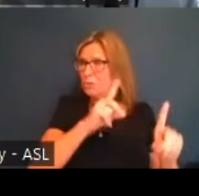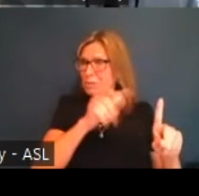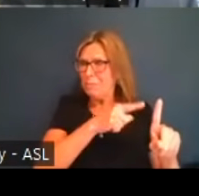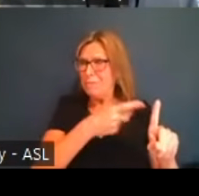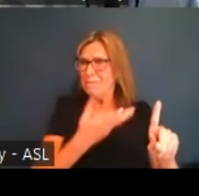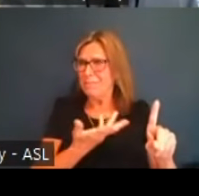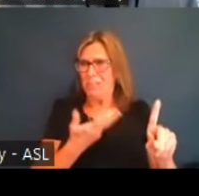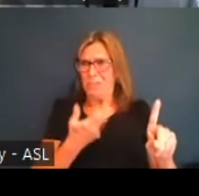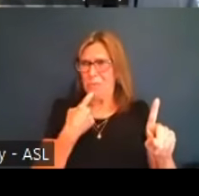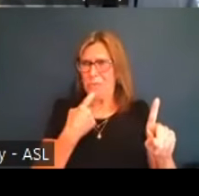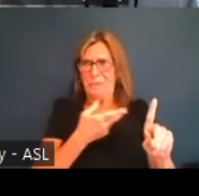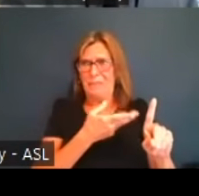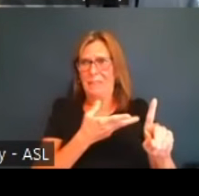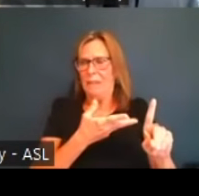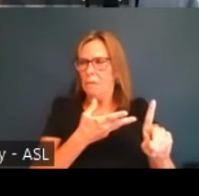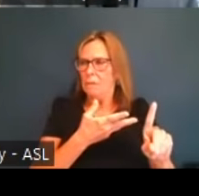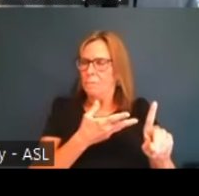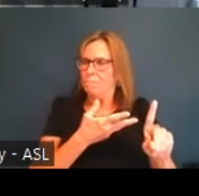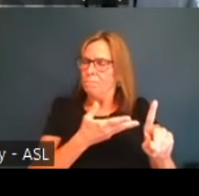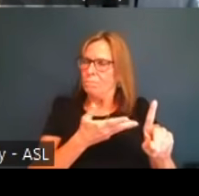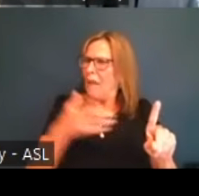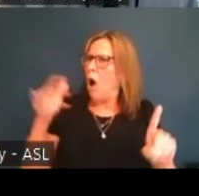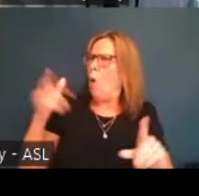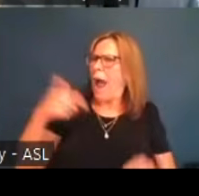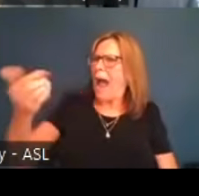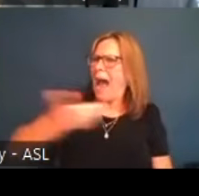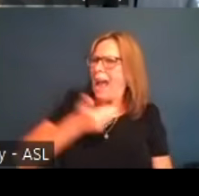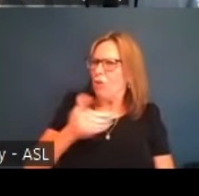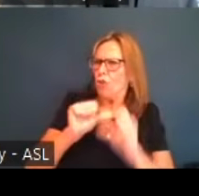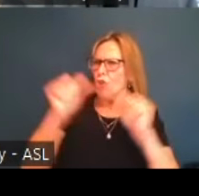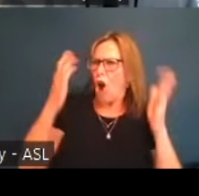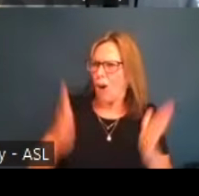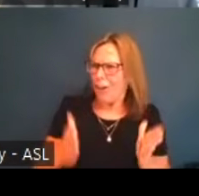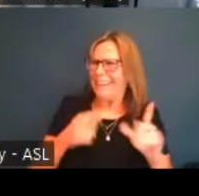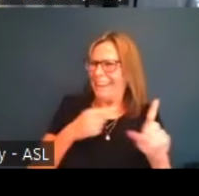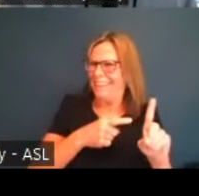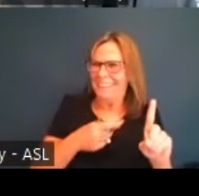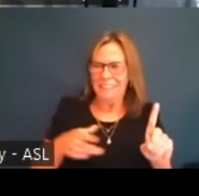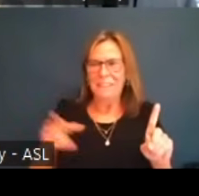to allow the architect to do a full mockup, So I wouldn't be so worried but just in the way of resources, generally